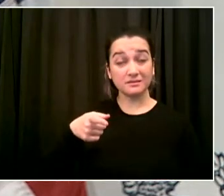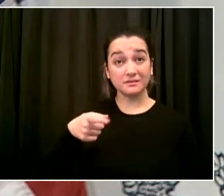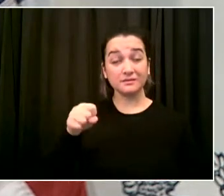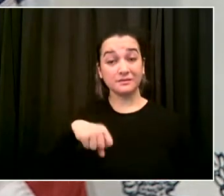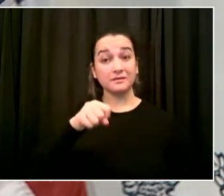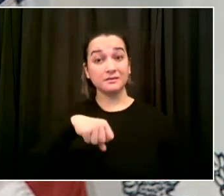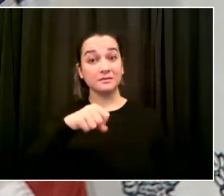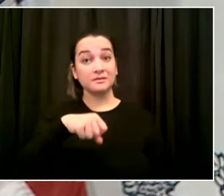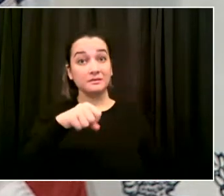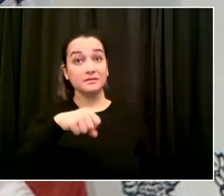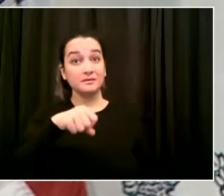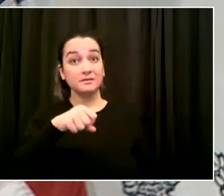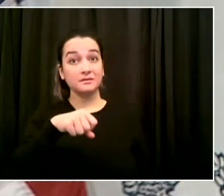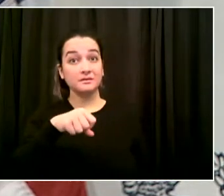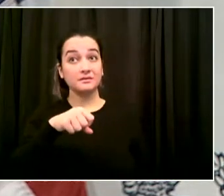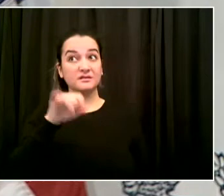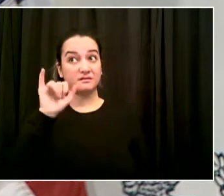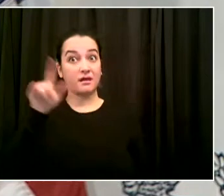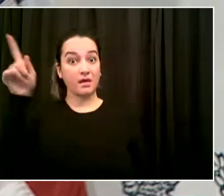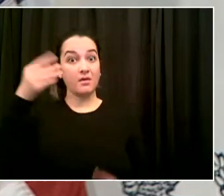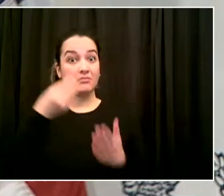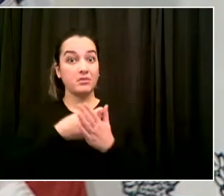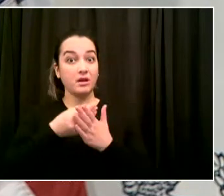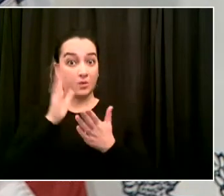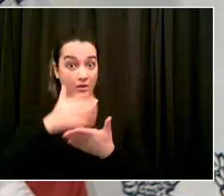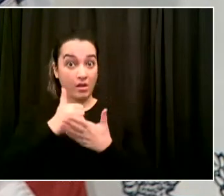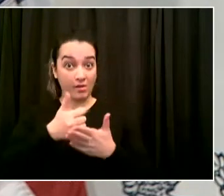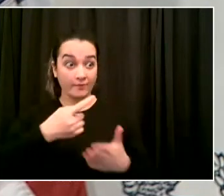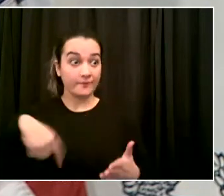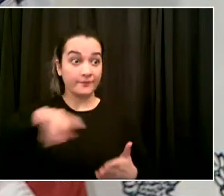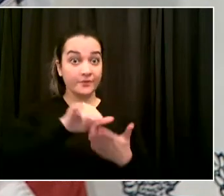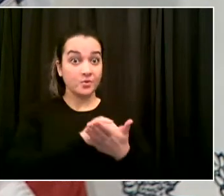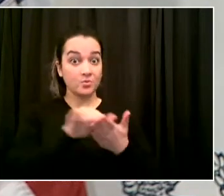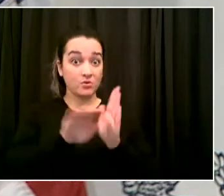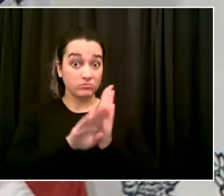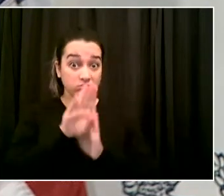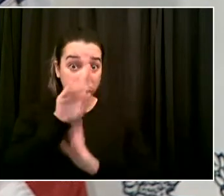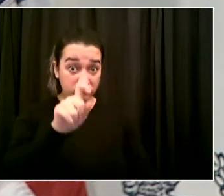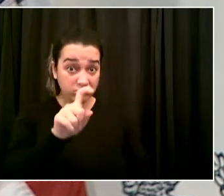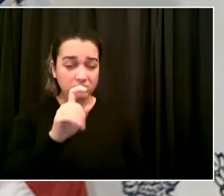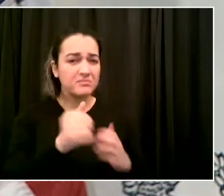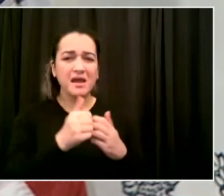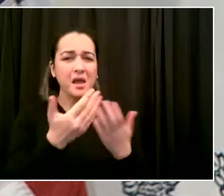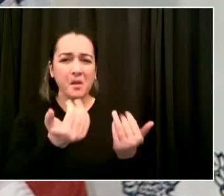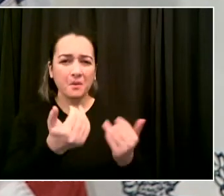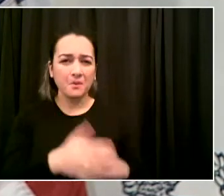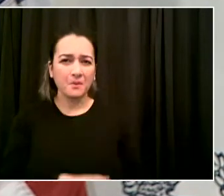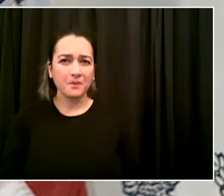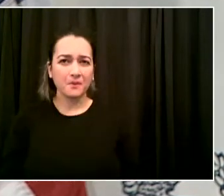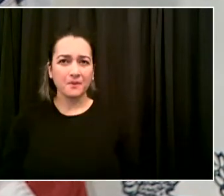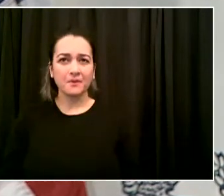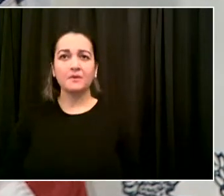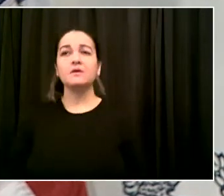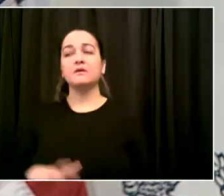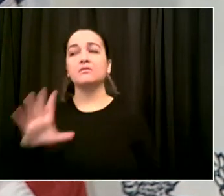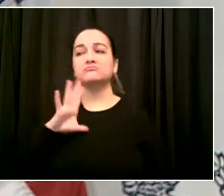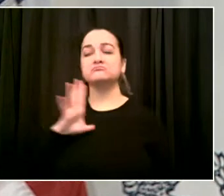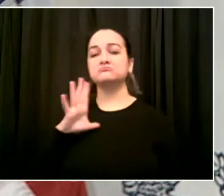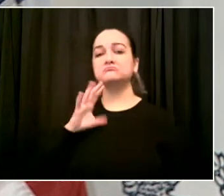HOW WILL THE CITY BENEFIT AND HOW WILL THE COMMUNITY BENEFIT BY THE SECOND STIMULUS? I WAS GOING TO SAY THE